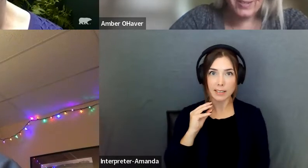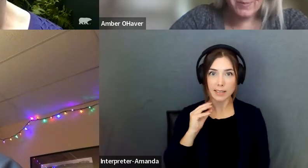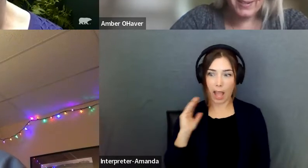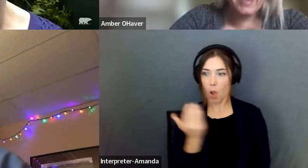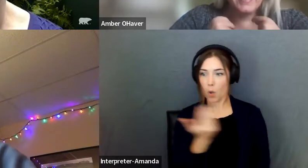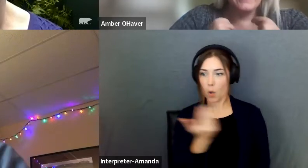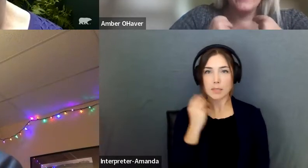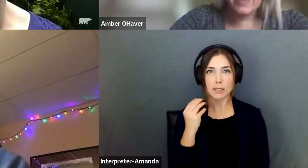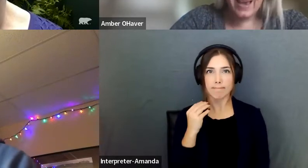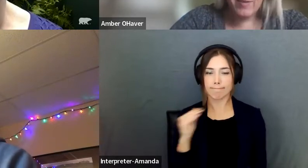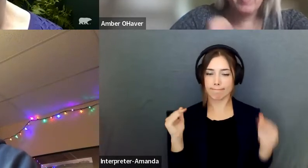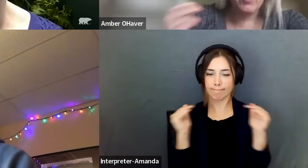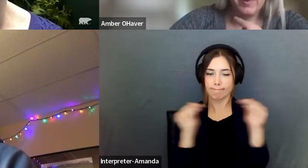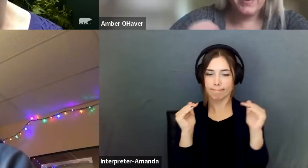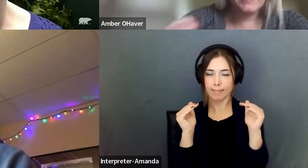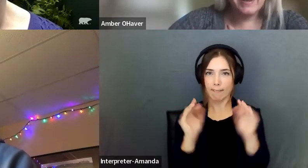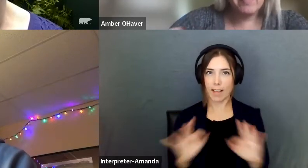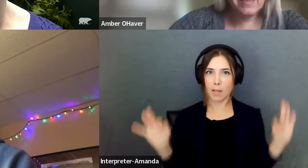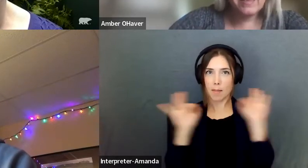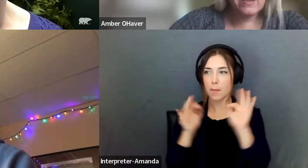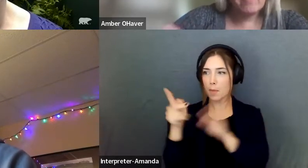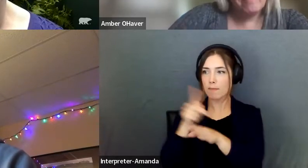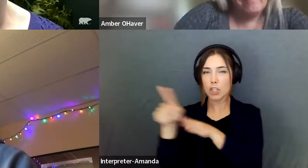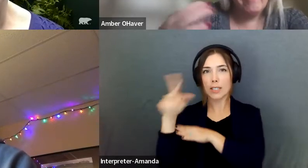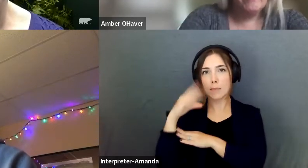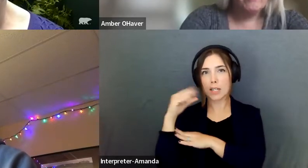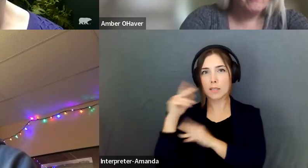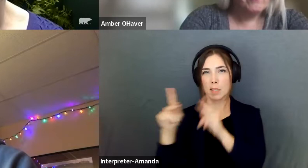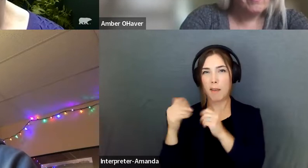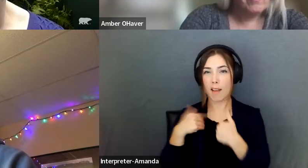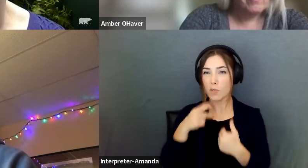experience that folks have that we work with on a day-to-day basis.